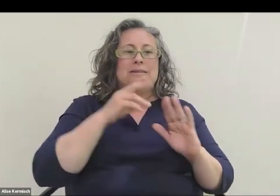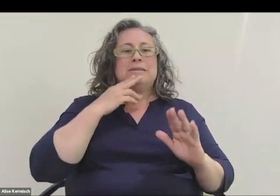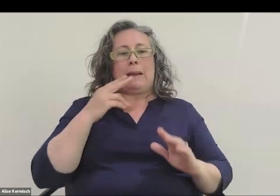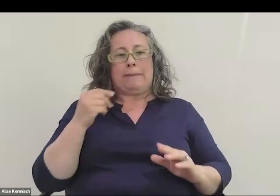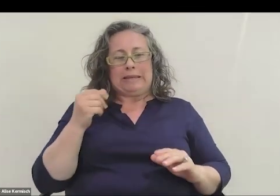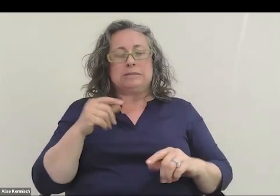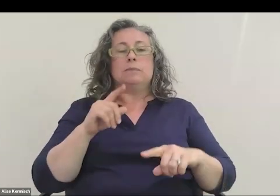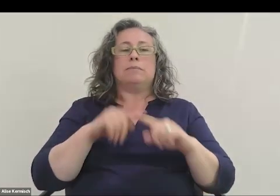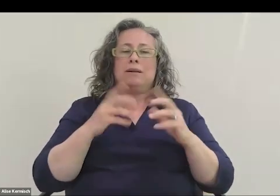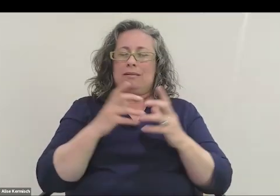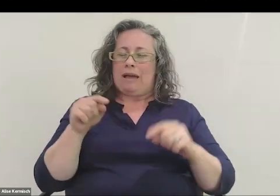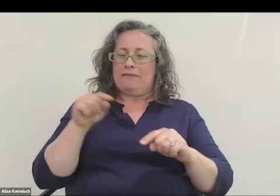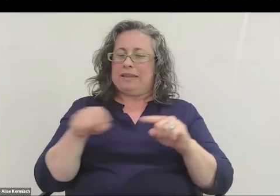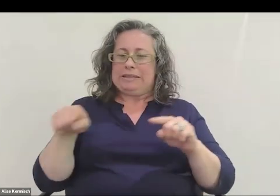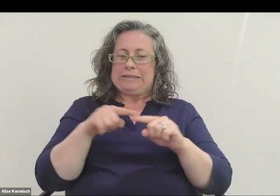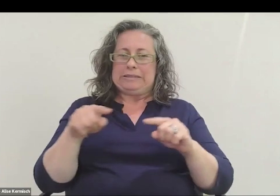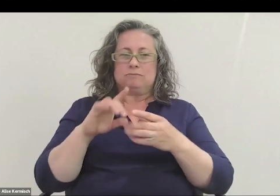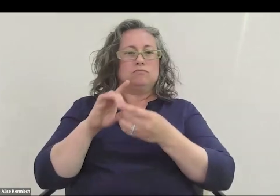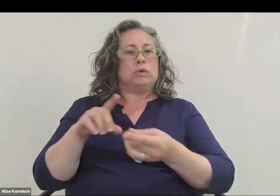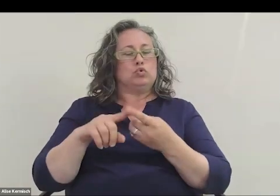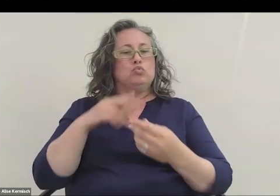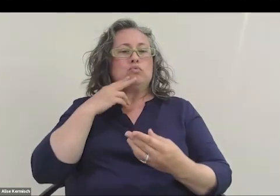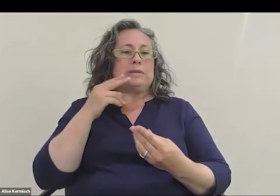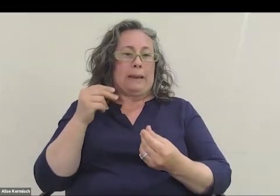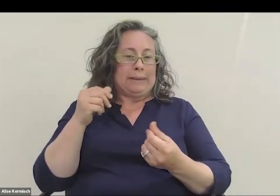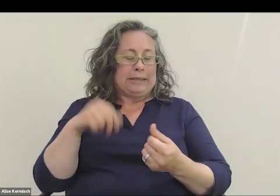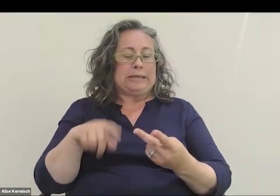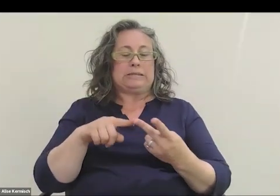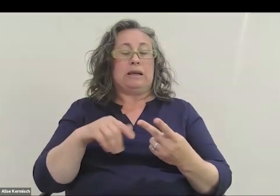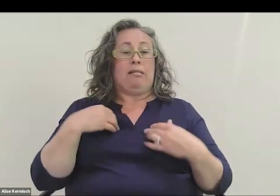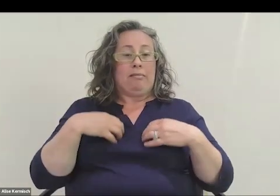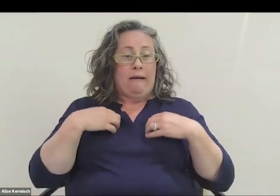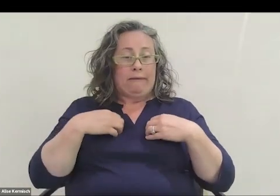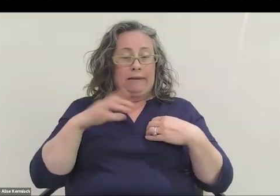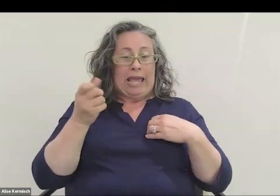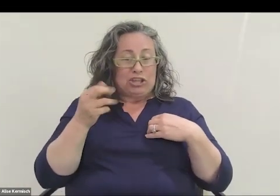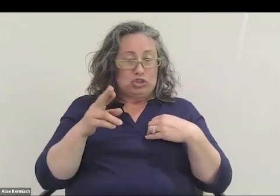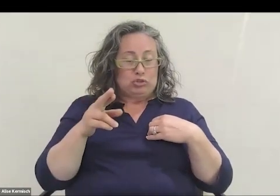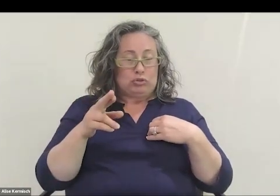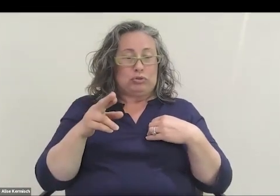A lot of these tropes occur around diabetes, occur around lung cancer, where lung cancer patients